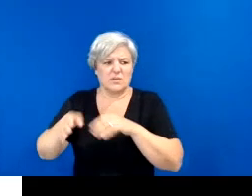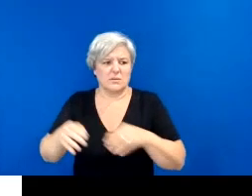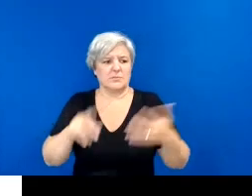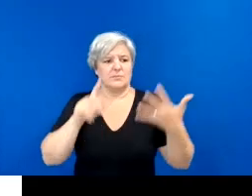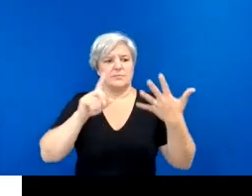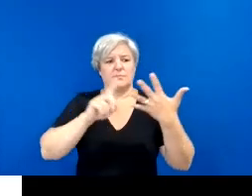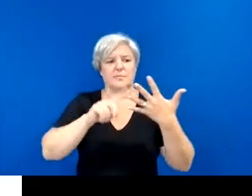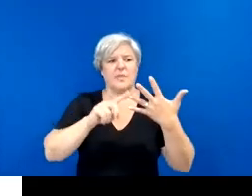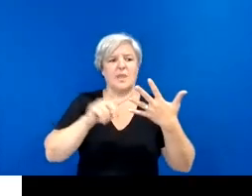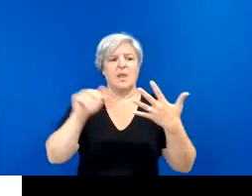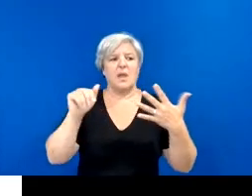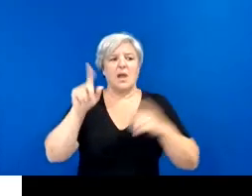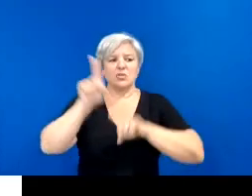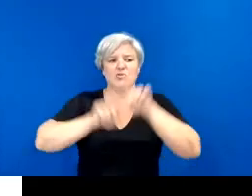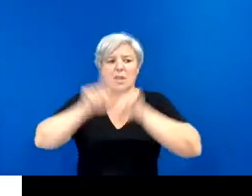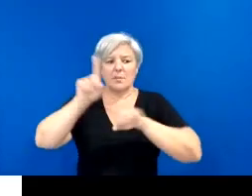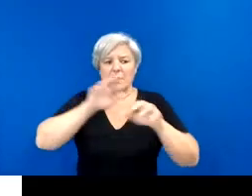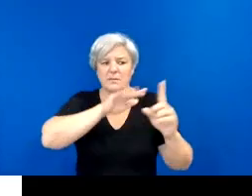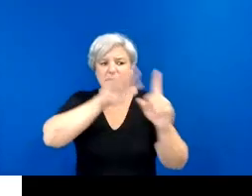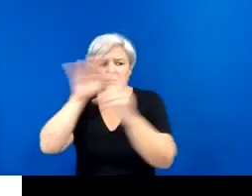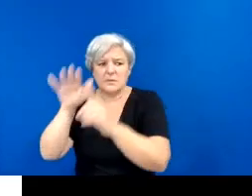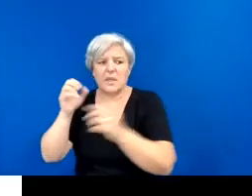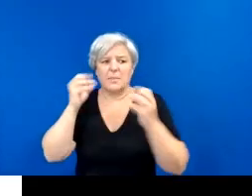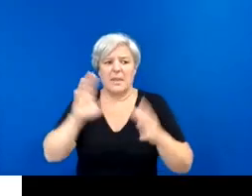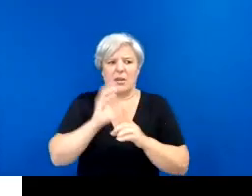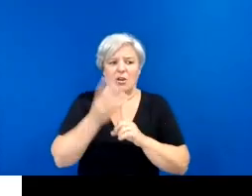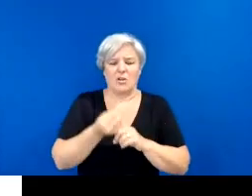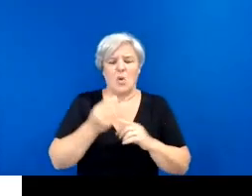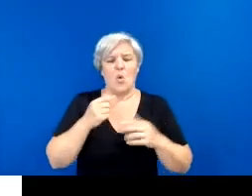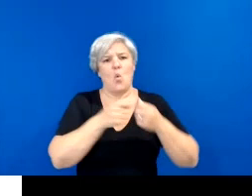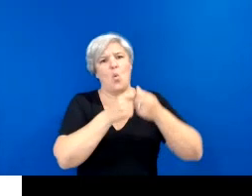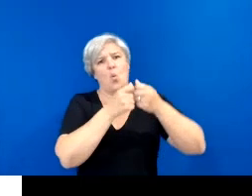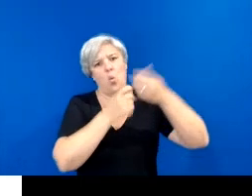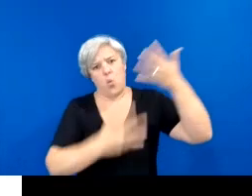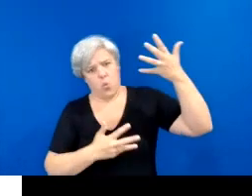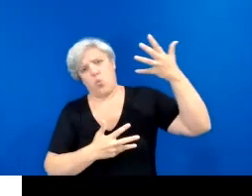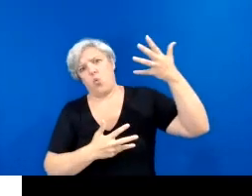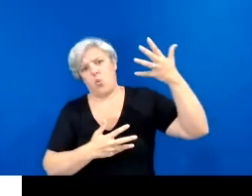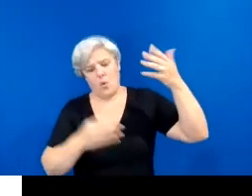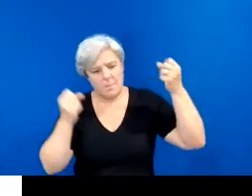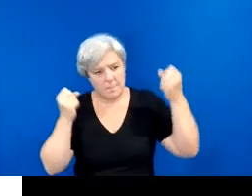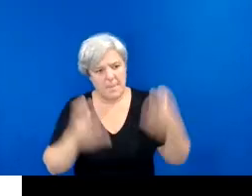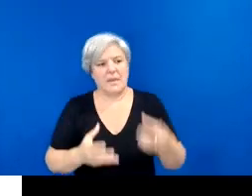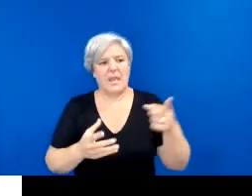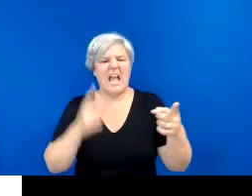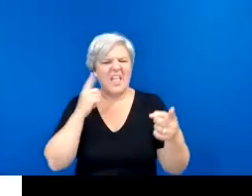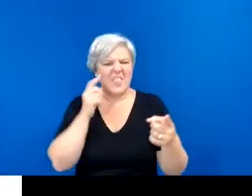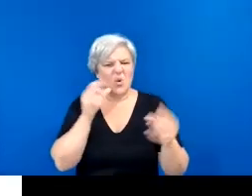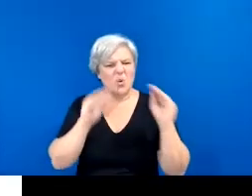It's a very specific one, but it's a really exhaustive list. I think the person who put it together is also the author of the Astronomy Open